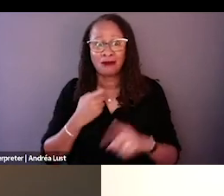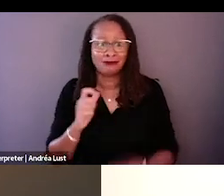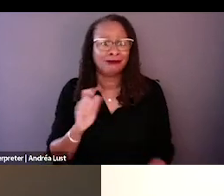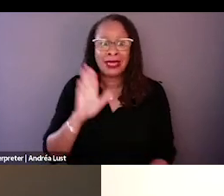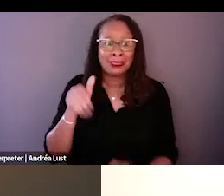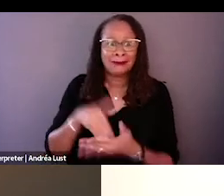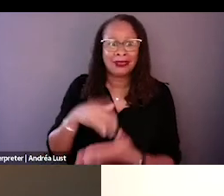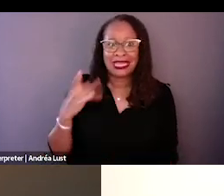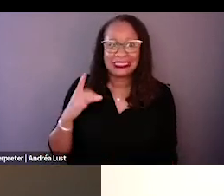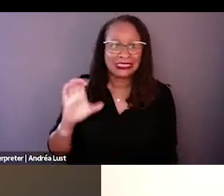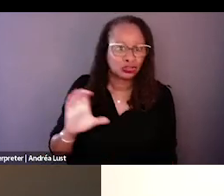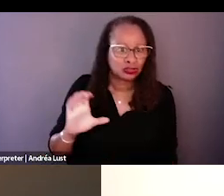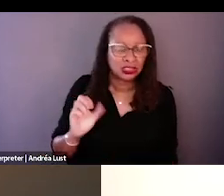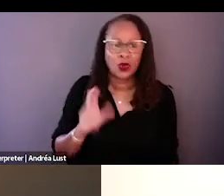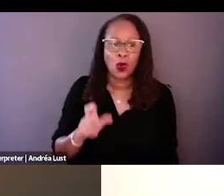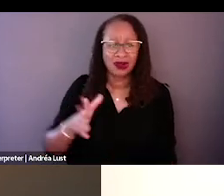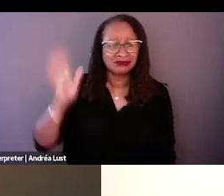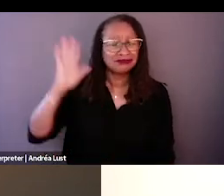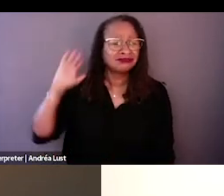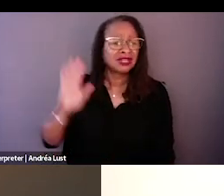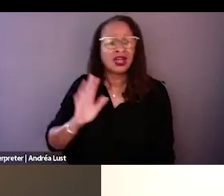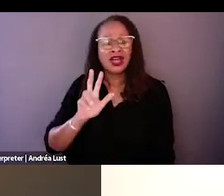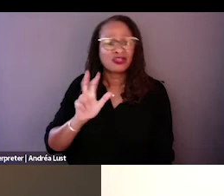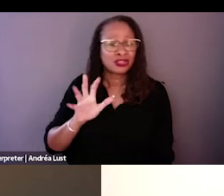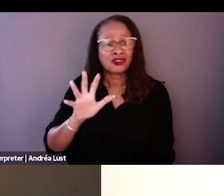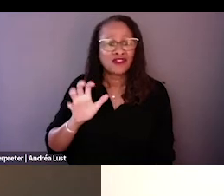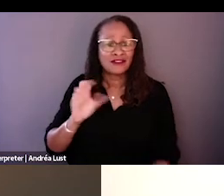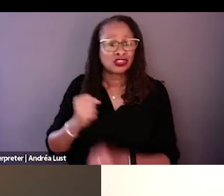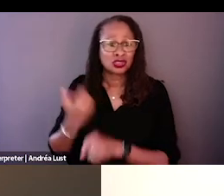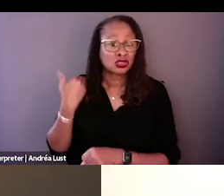There you are back.